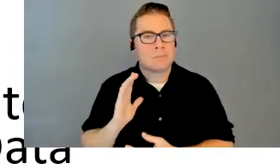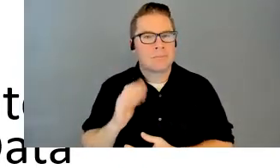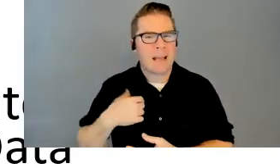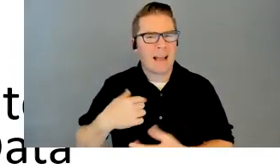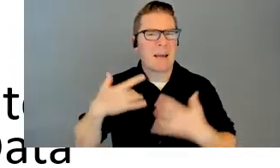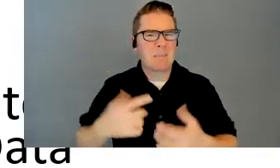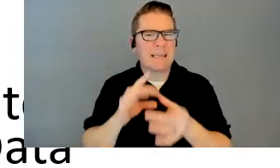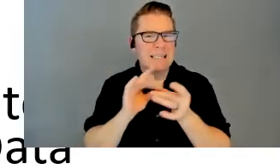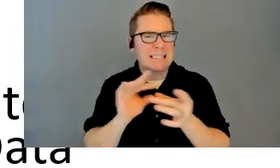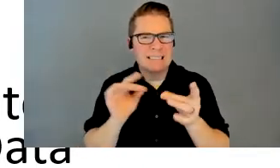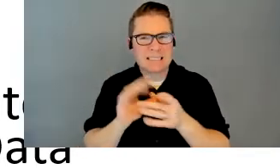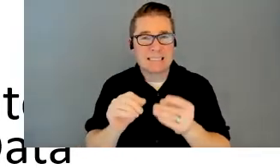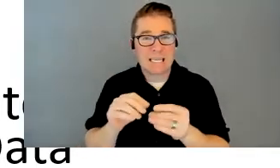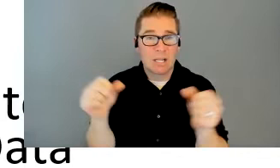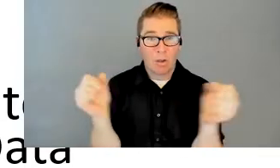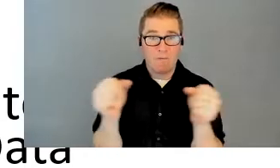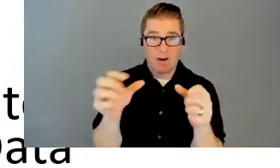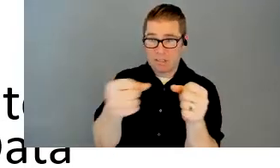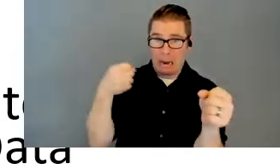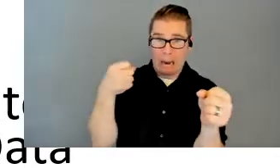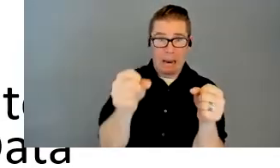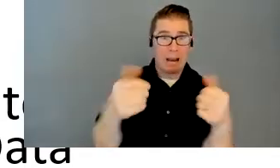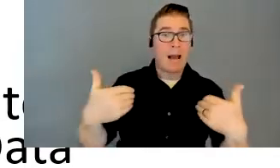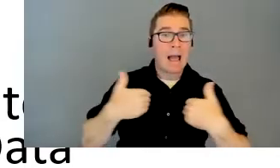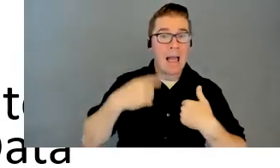And the last one was one that I can't stop thinking of.